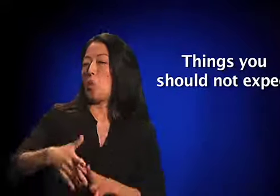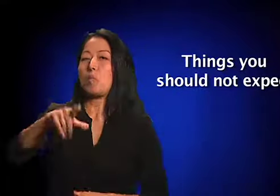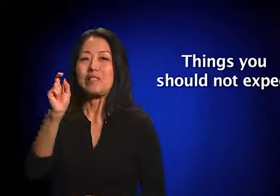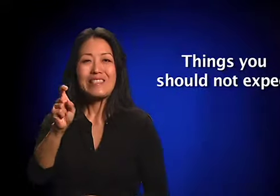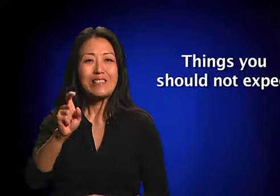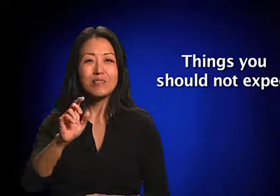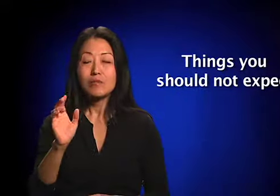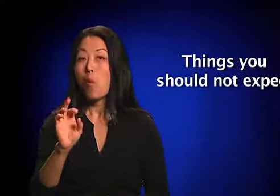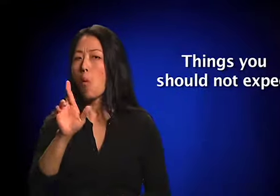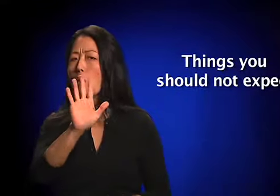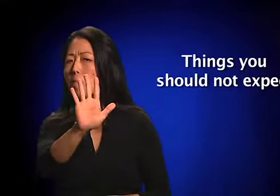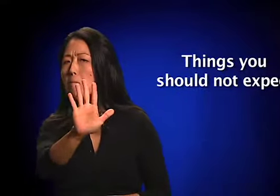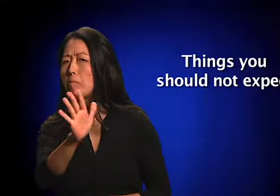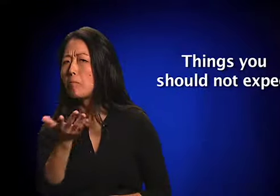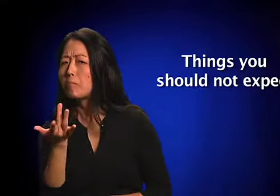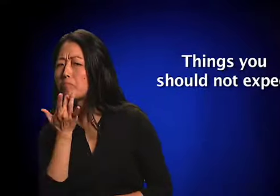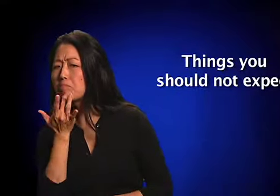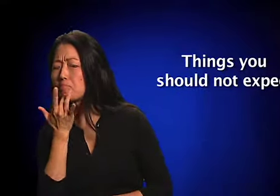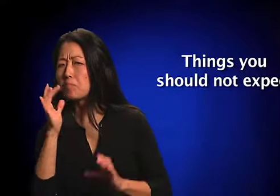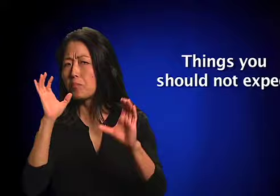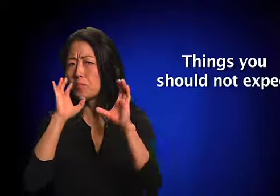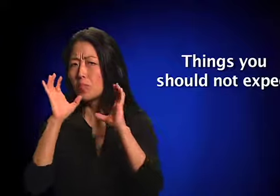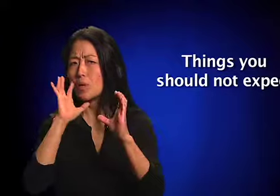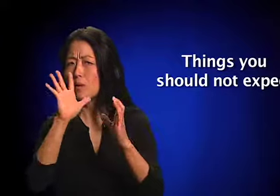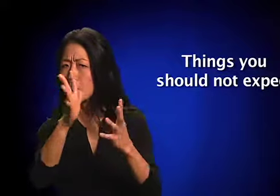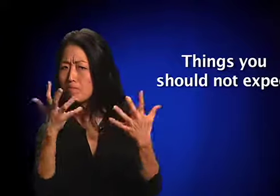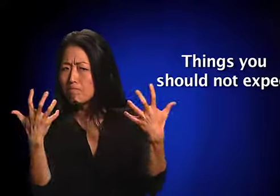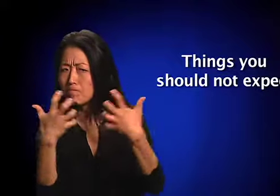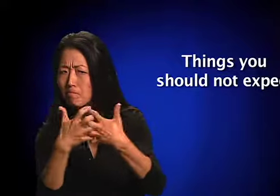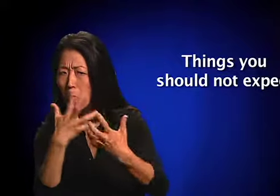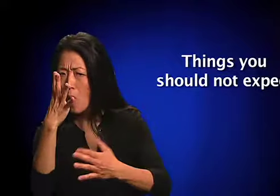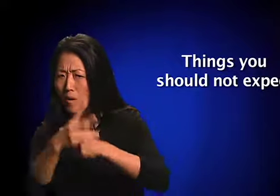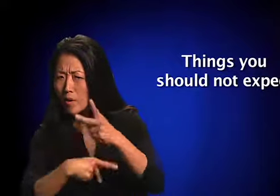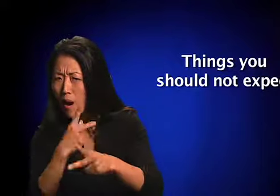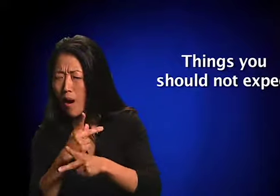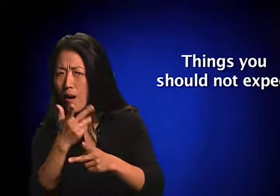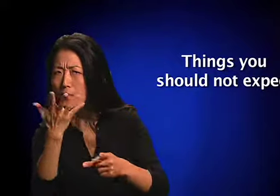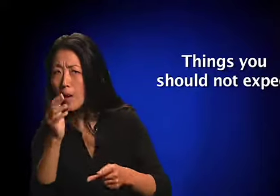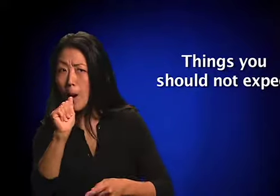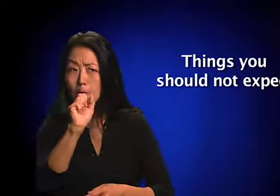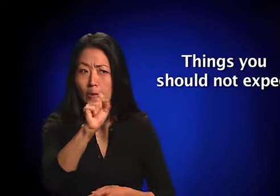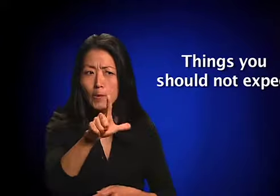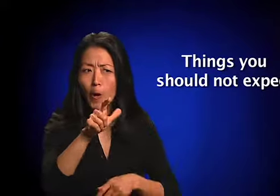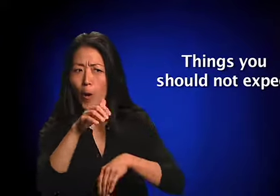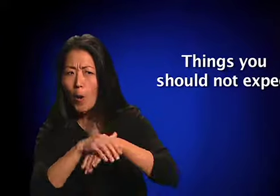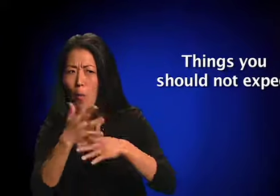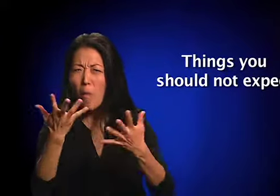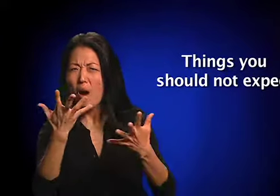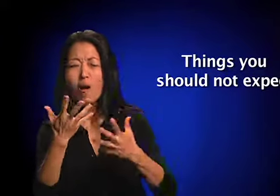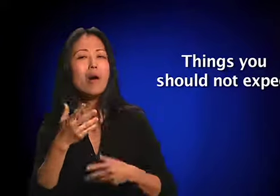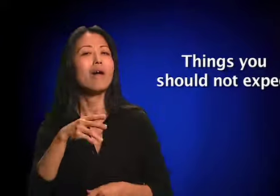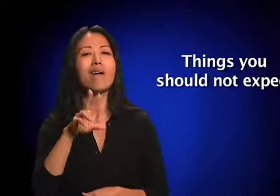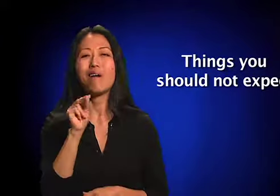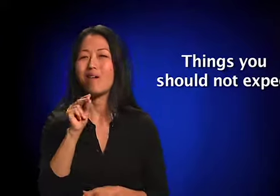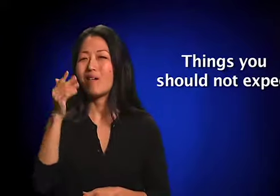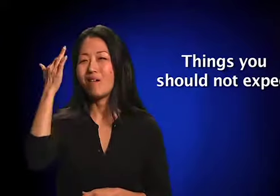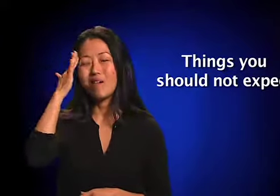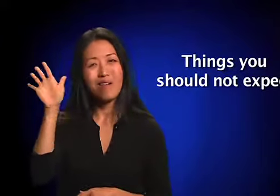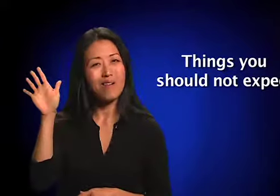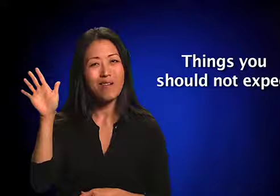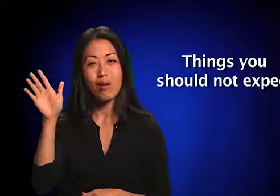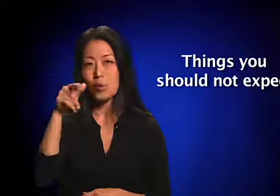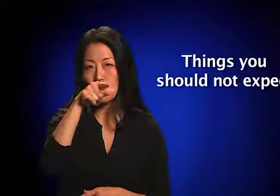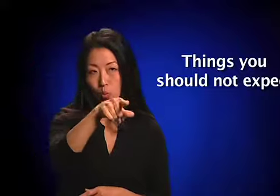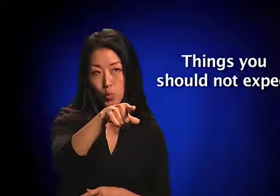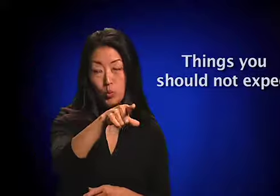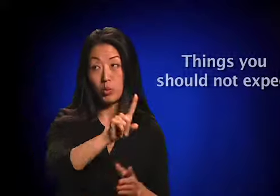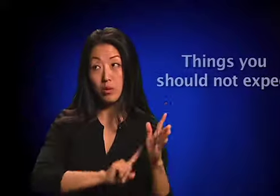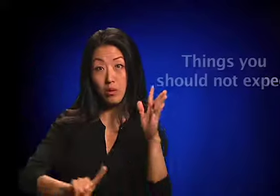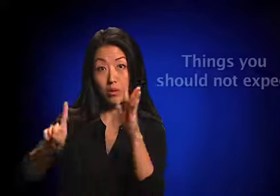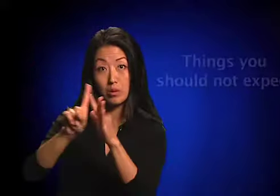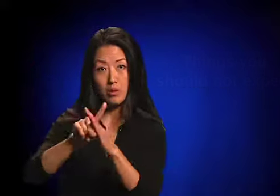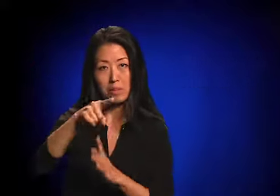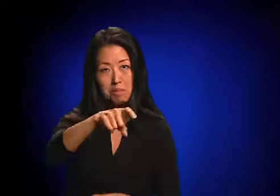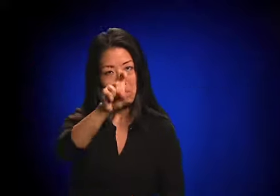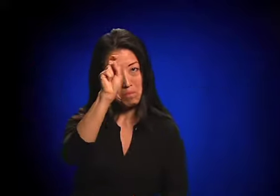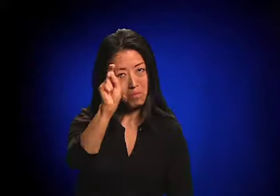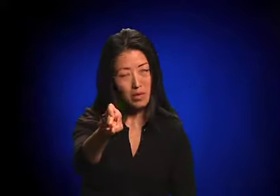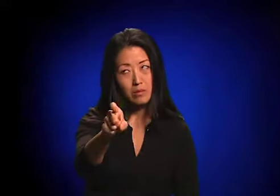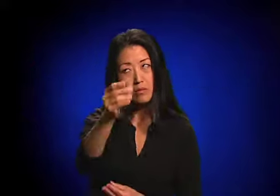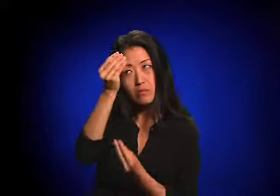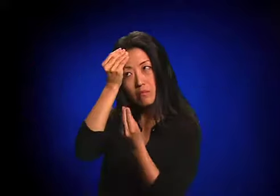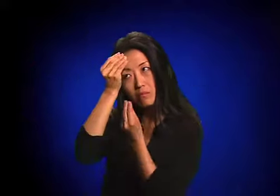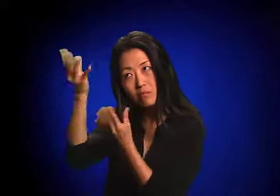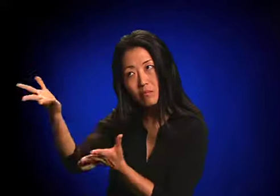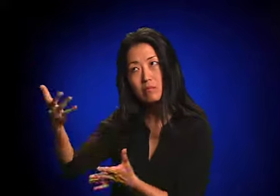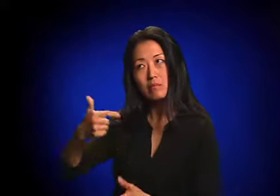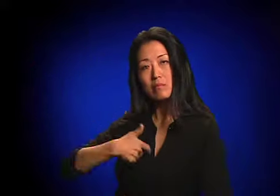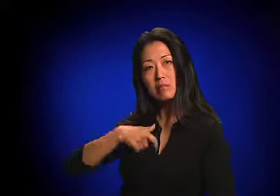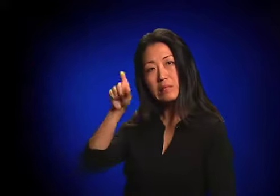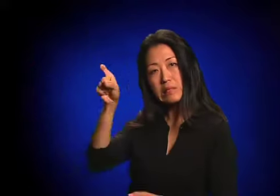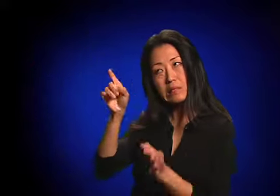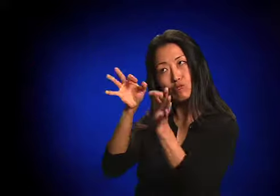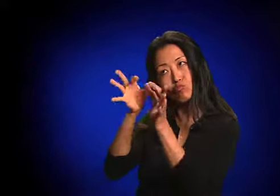communications assistance you will need.